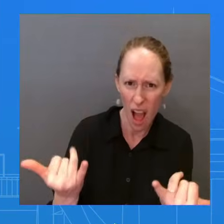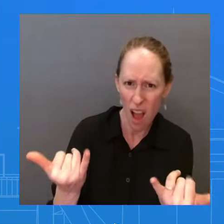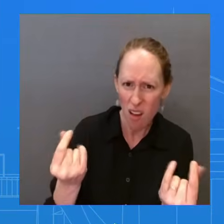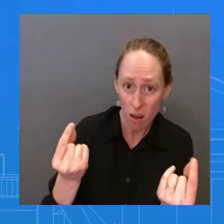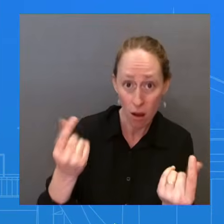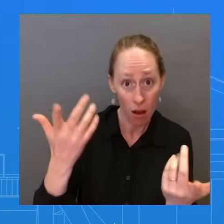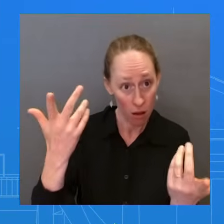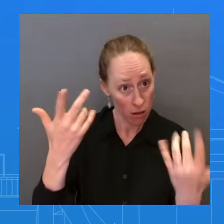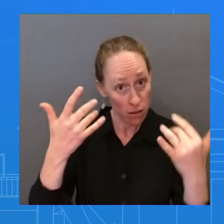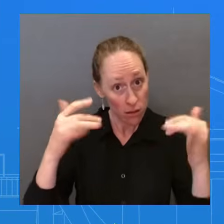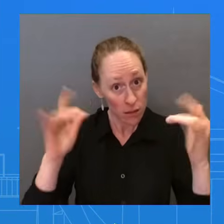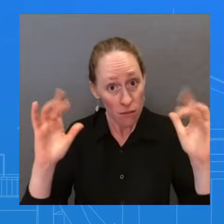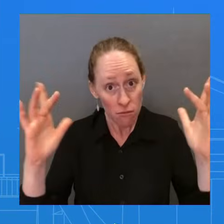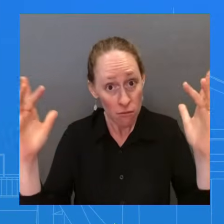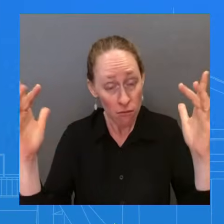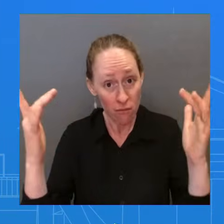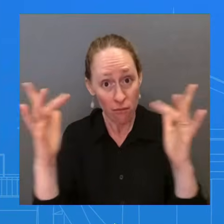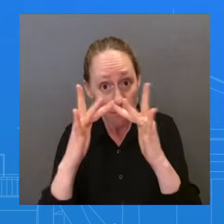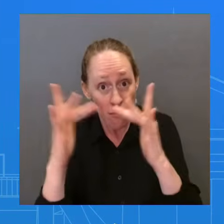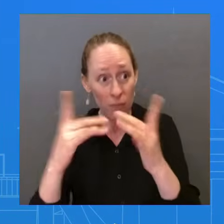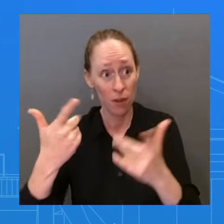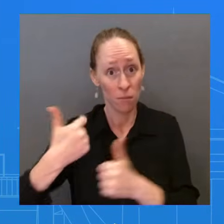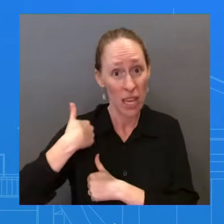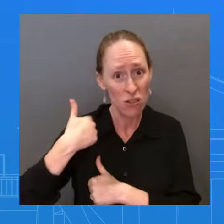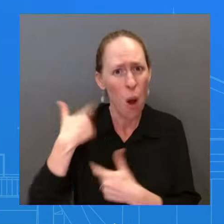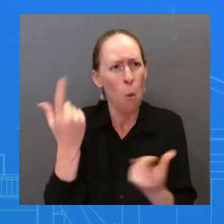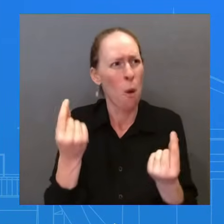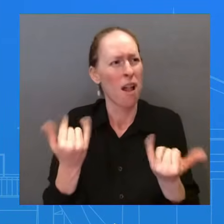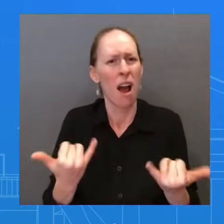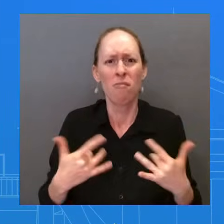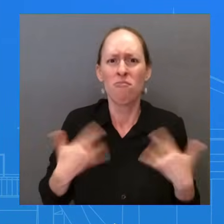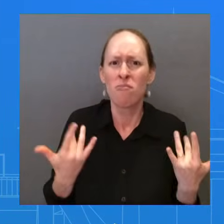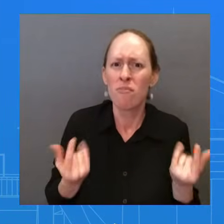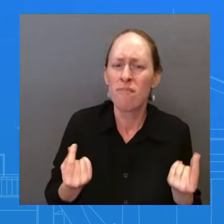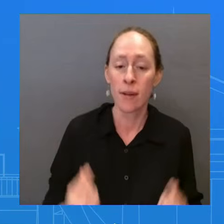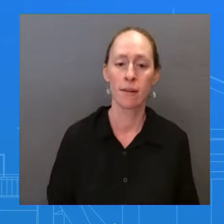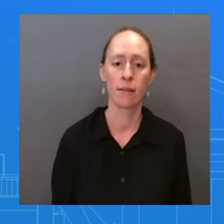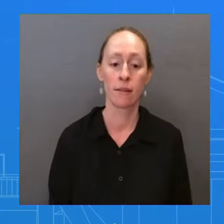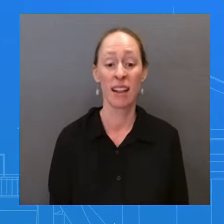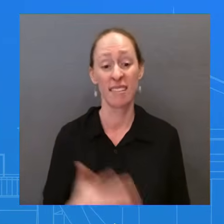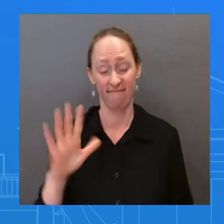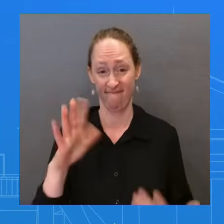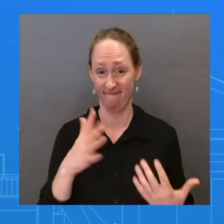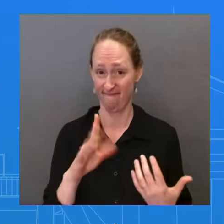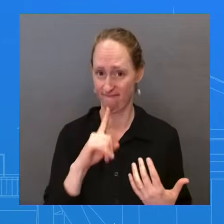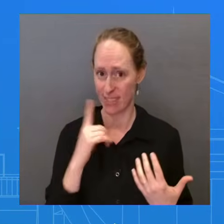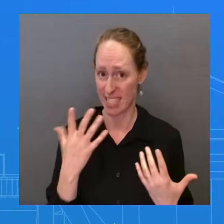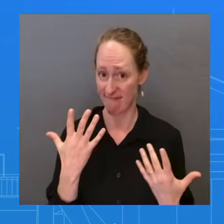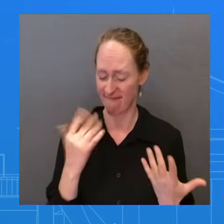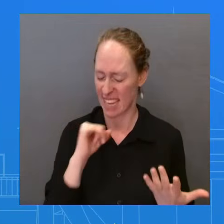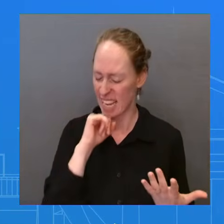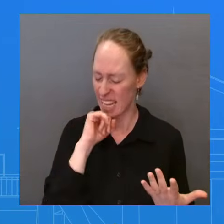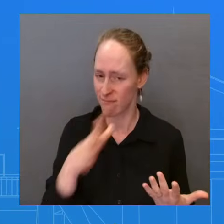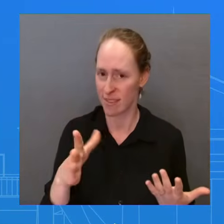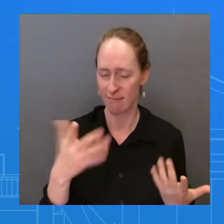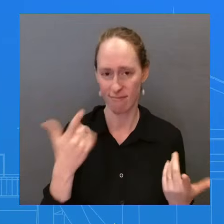the military-to-military vehicle is just not open to us. It's one of the reasons why Secretary Blinken is so eager to get back over to Beijing.